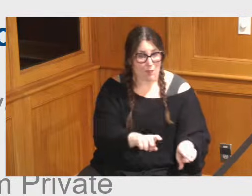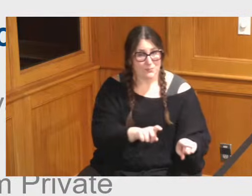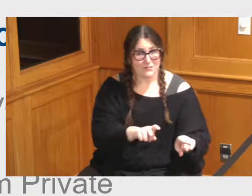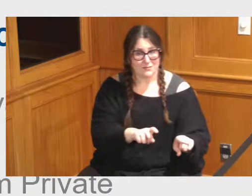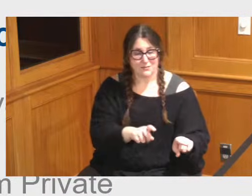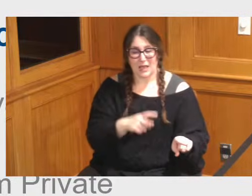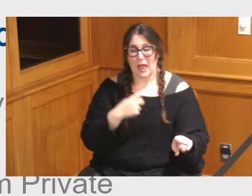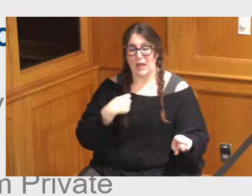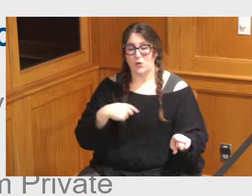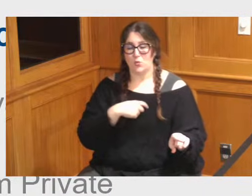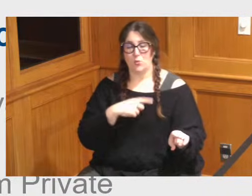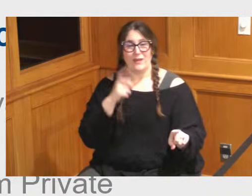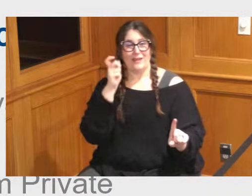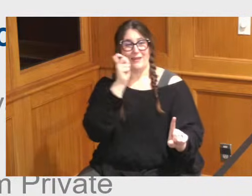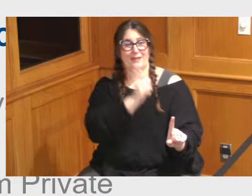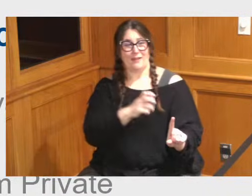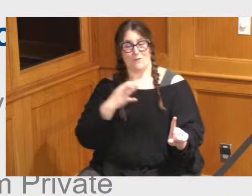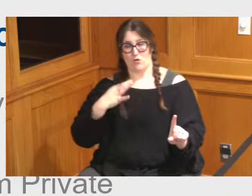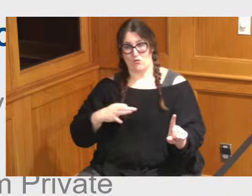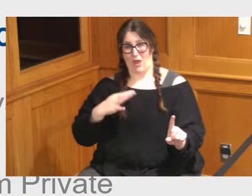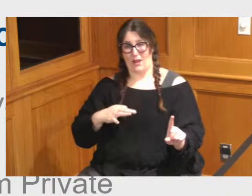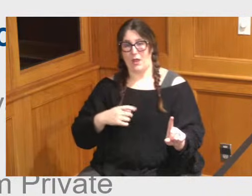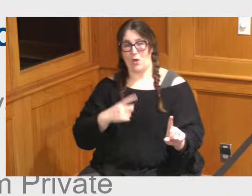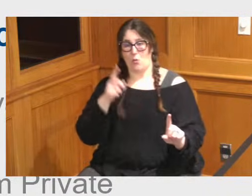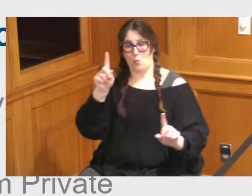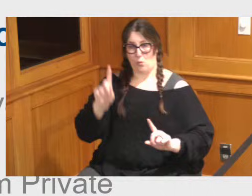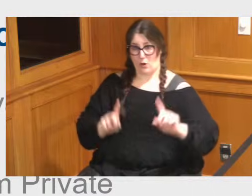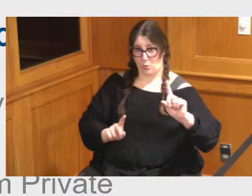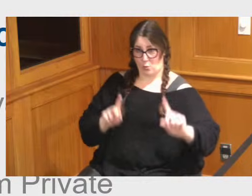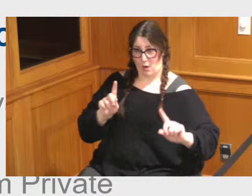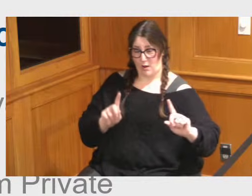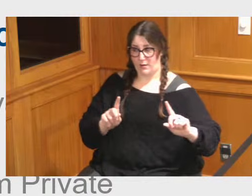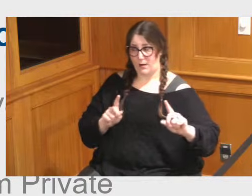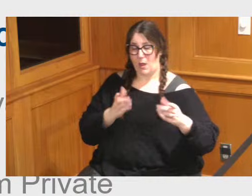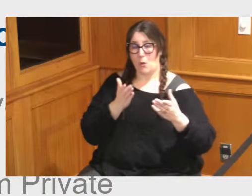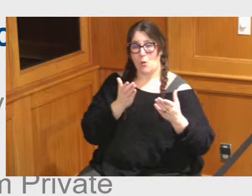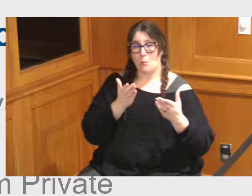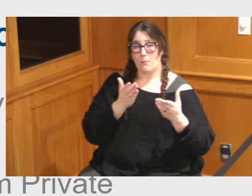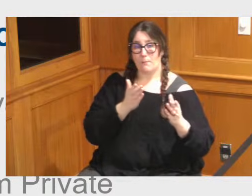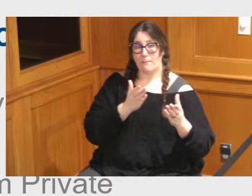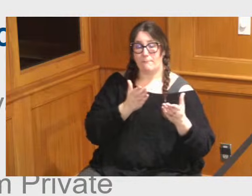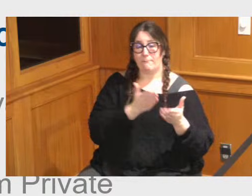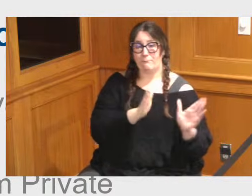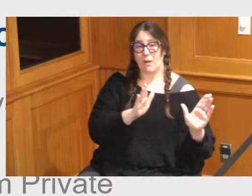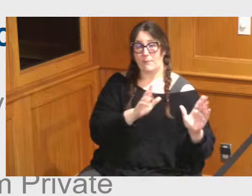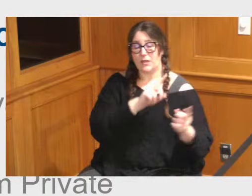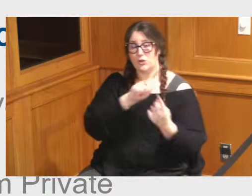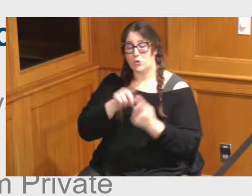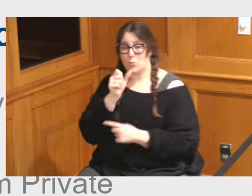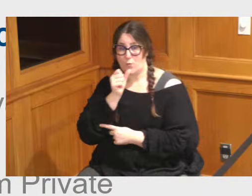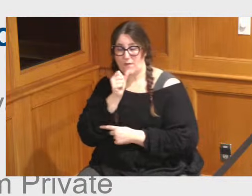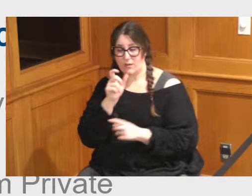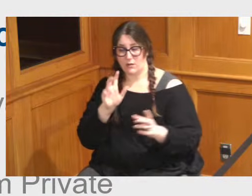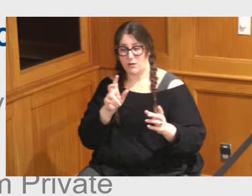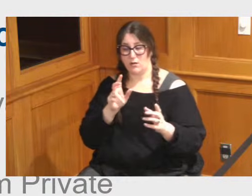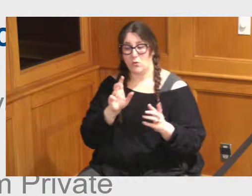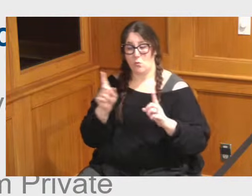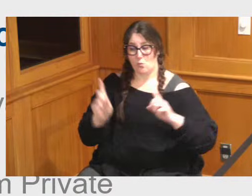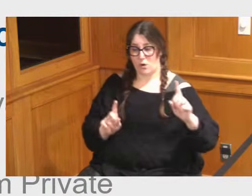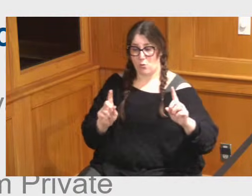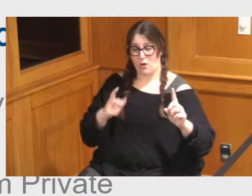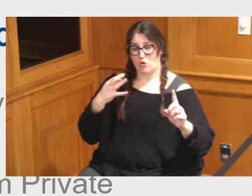credit one for one public side to private side credits to Sharonville. Once they are confirmed